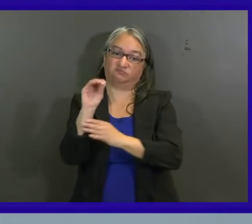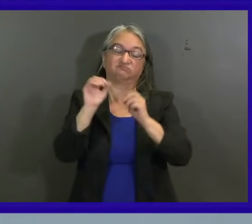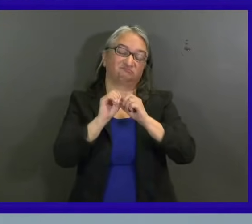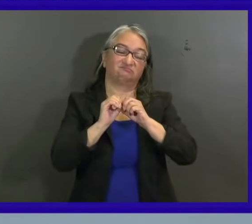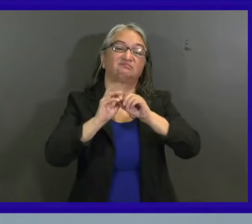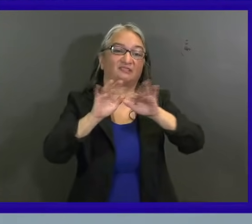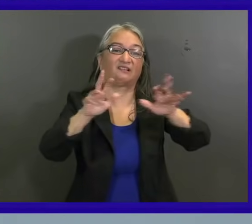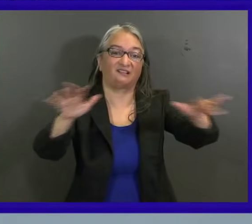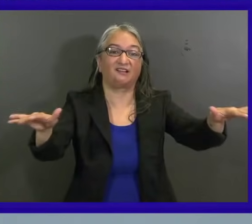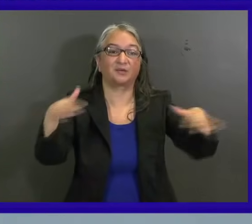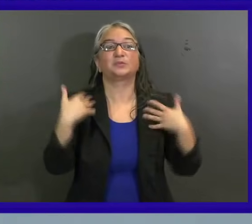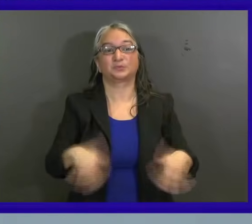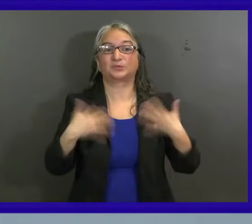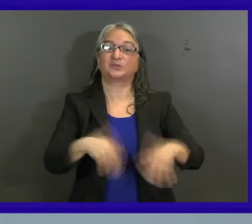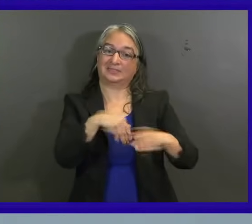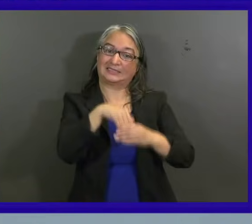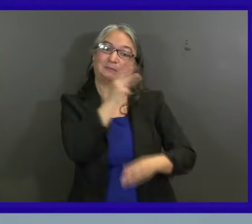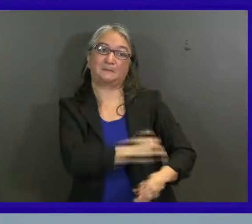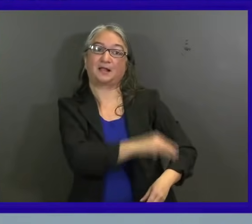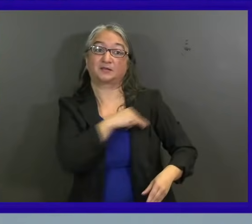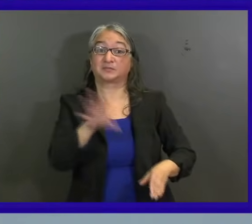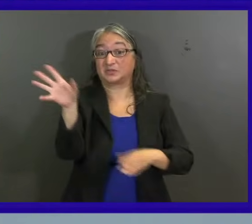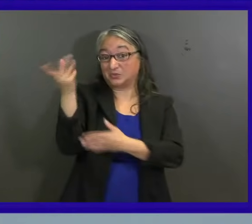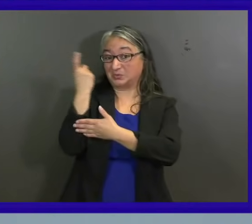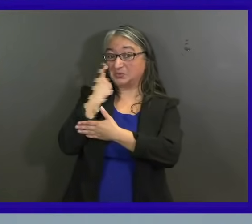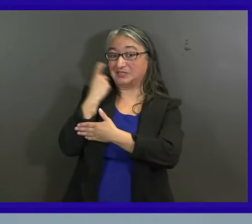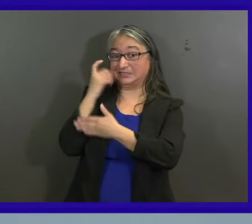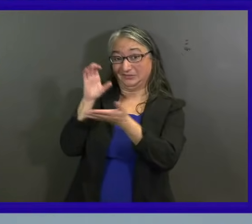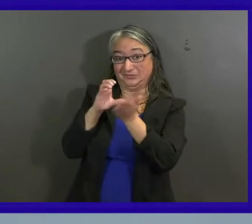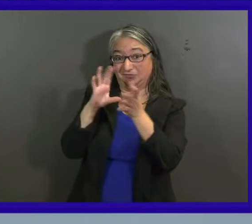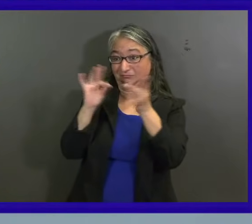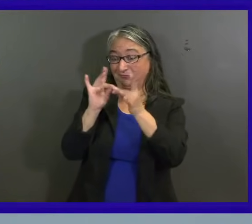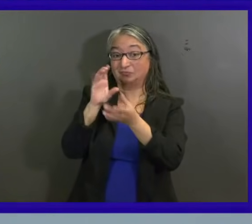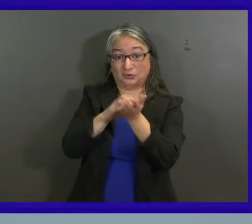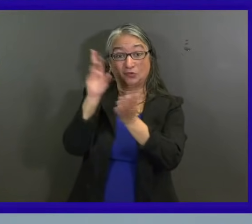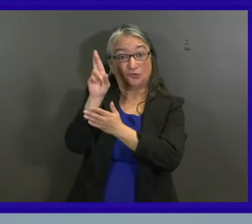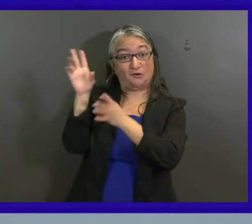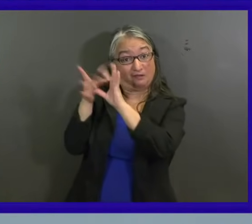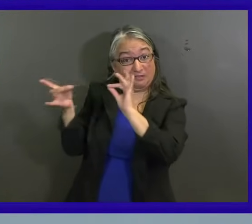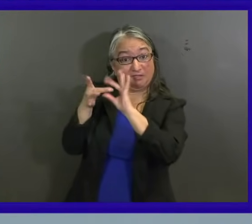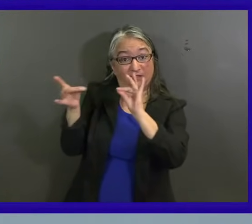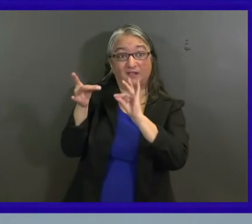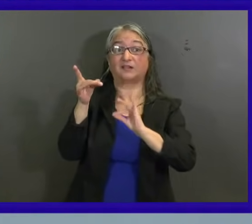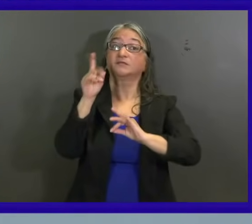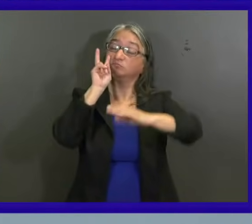was shared by dr russon today is concerning i hope that sharing this information will result